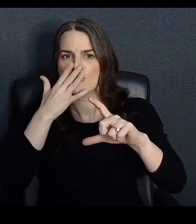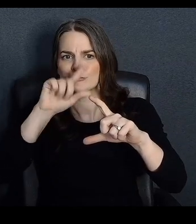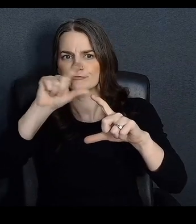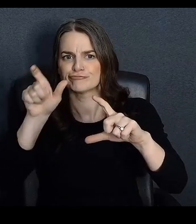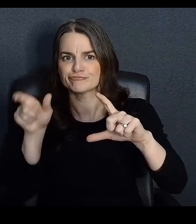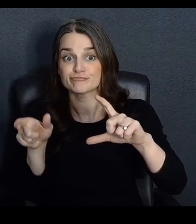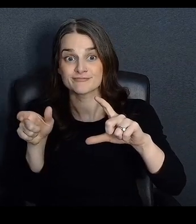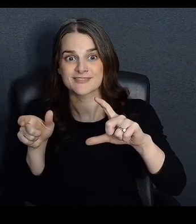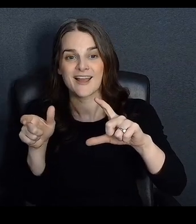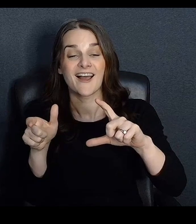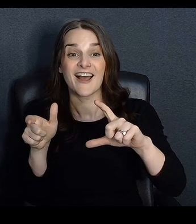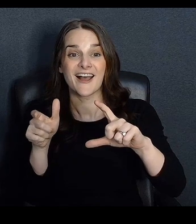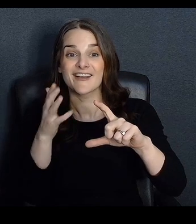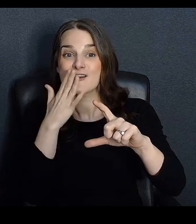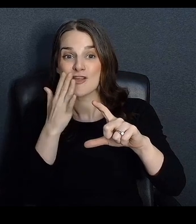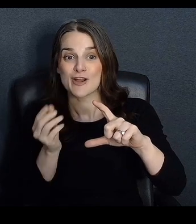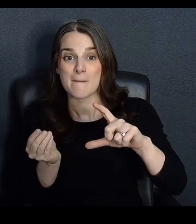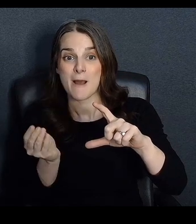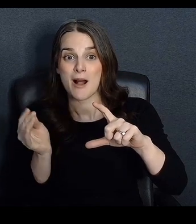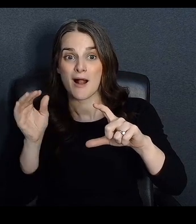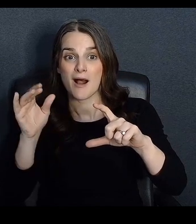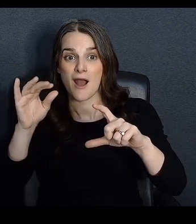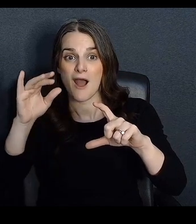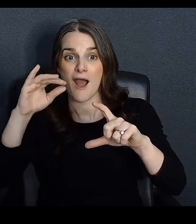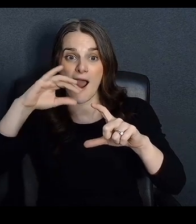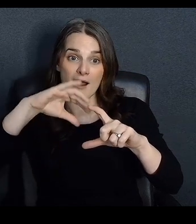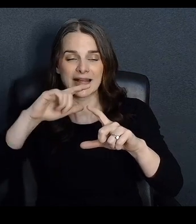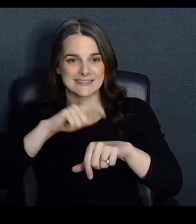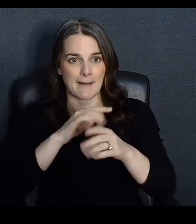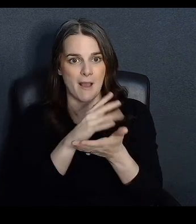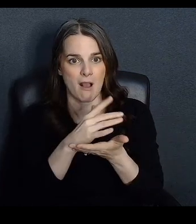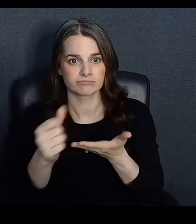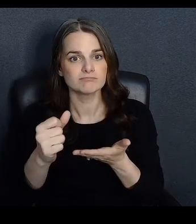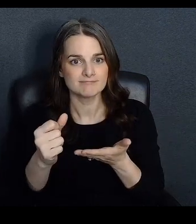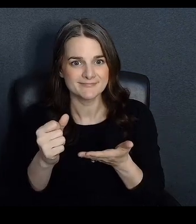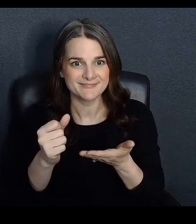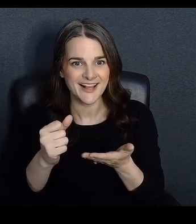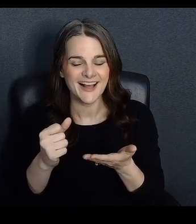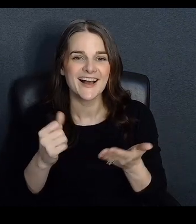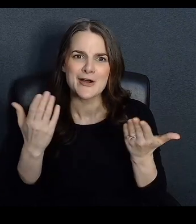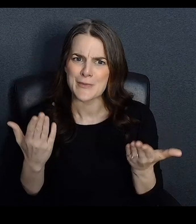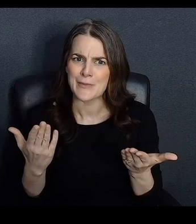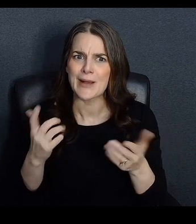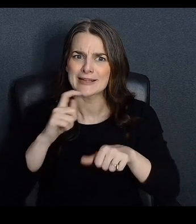And the color advances to complete the ring as time passes. And timers can be super helpful, both